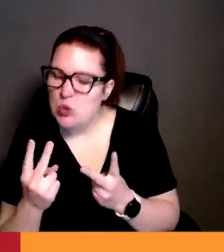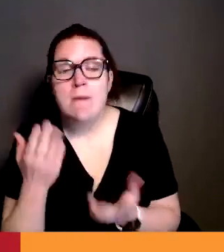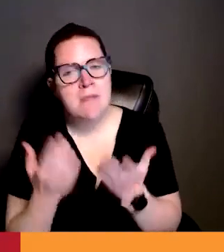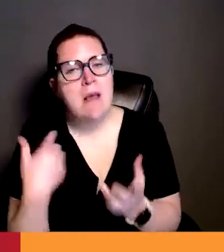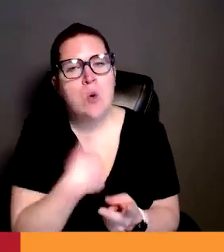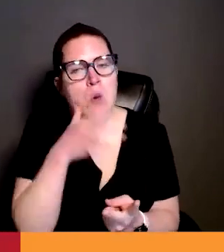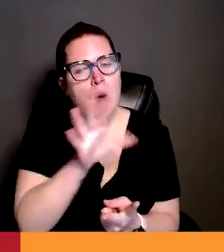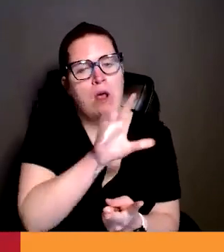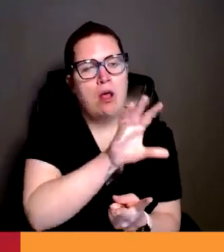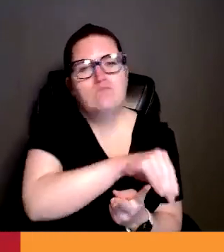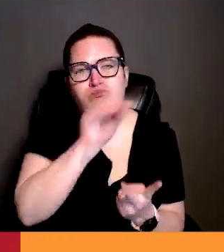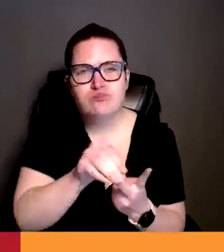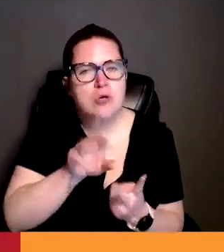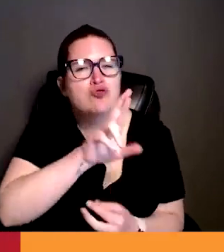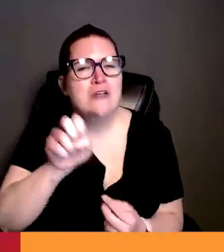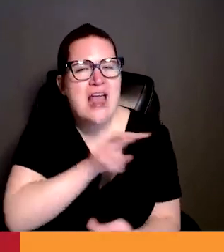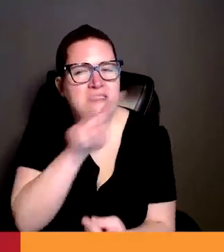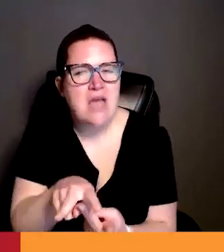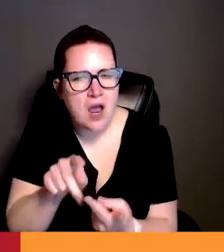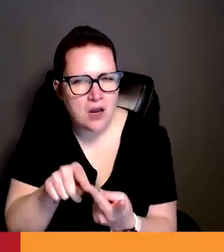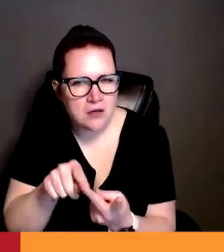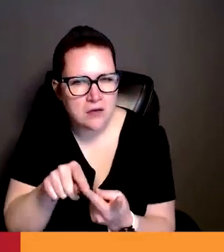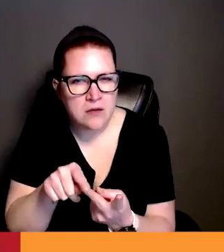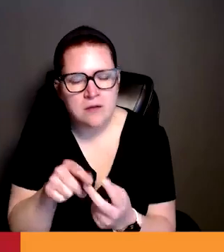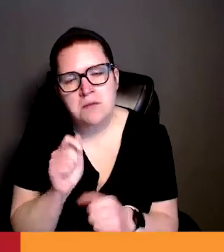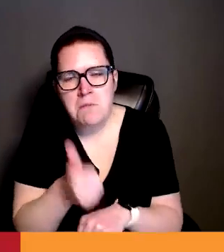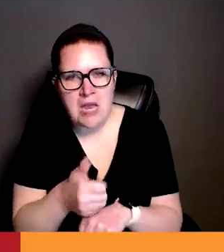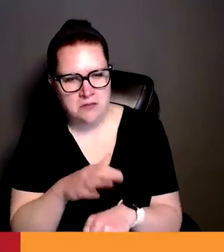your track based on the screening of your submission,